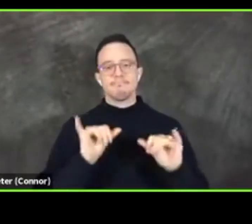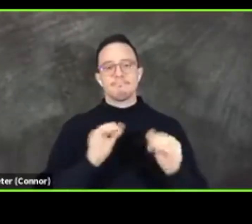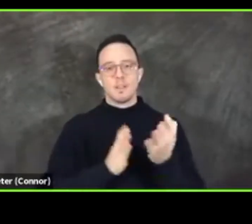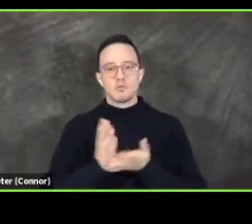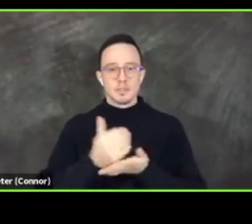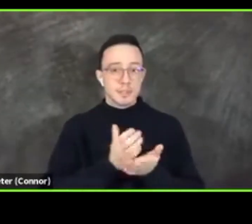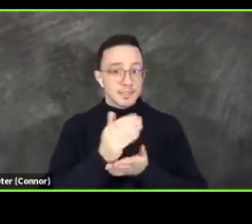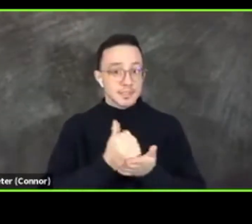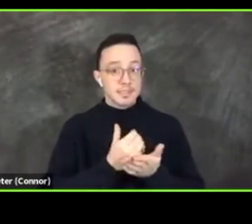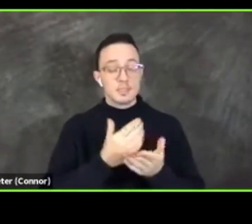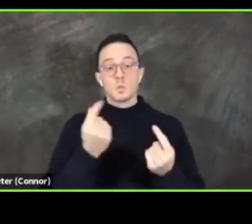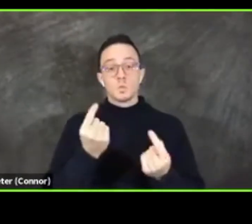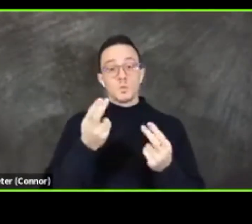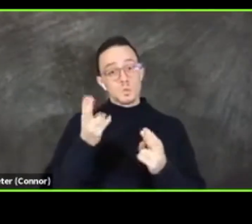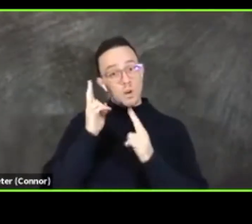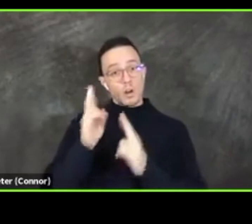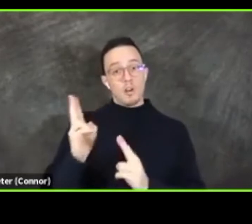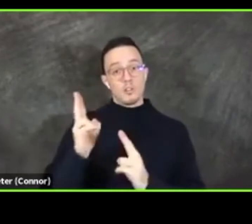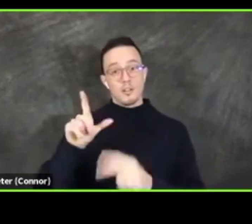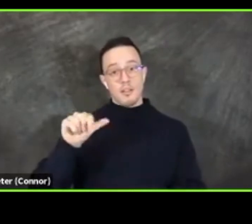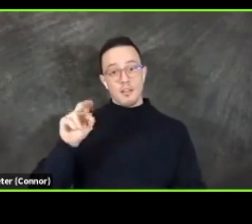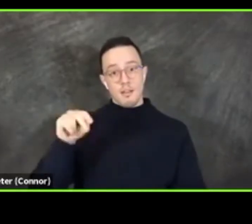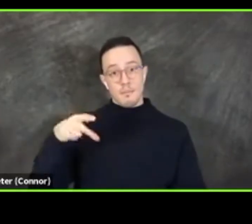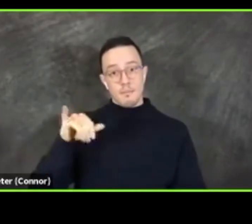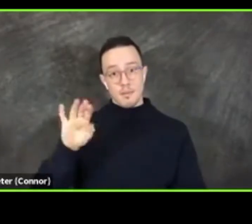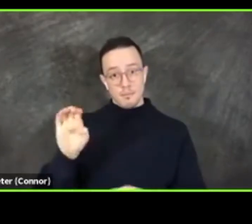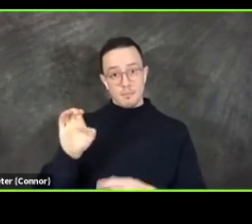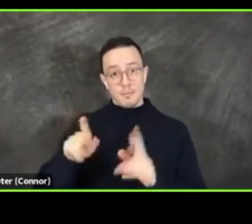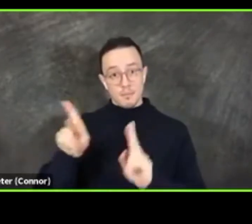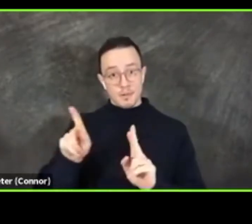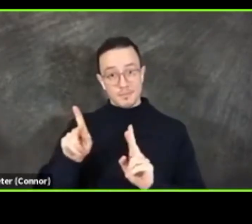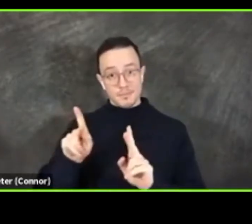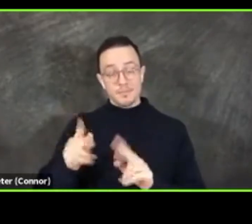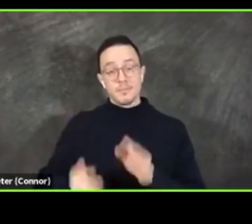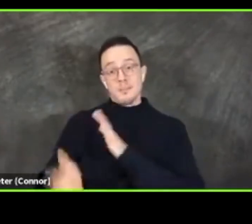THE LENAPE PEOPLE - PAST, PRESENT, AND FUTURE - FOR THEIR CONTINUED PRESENCE IN THEIR